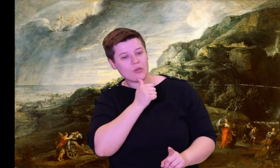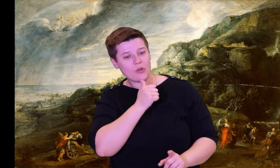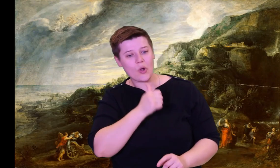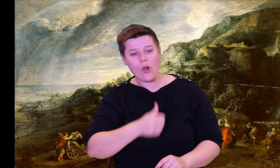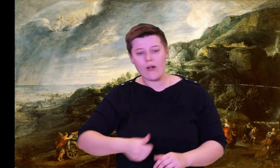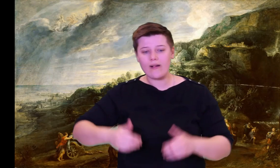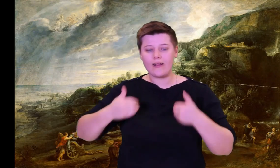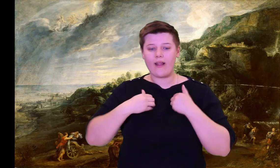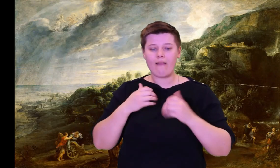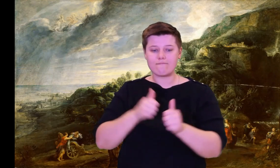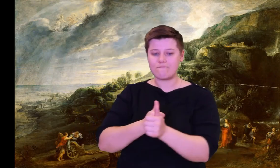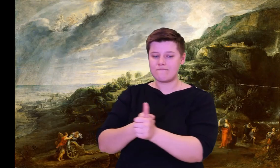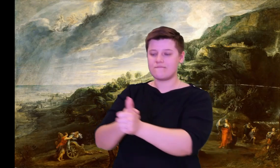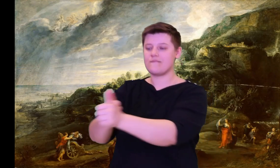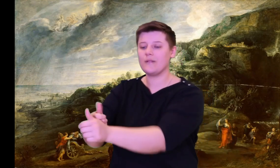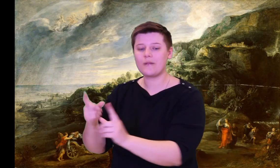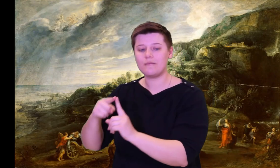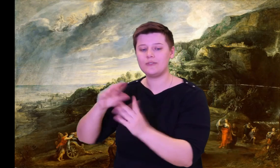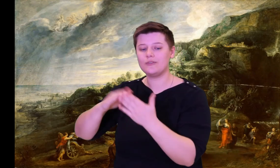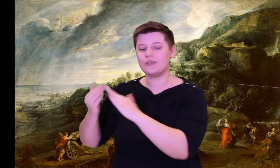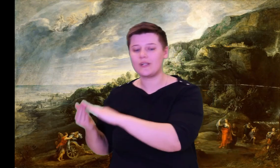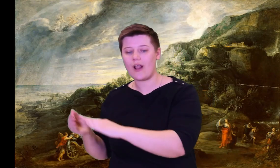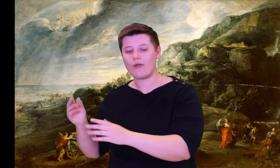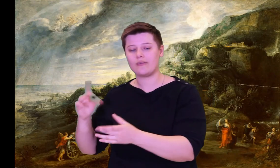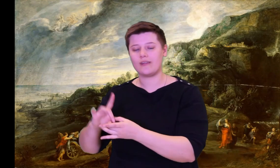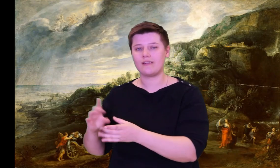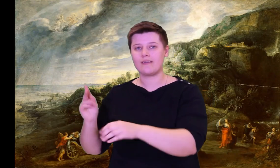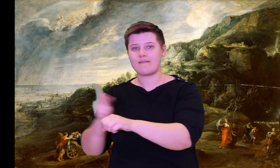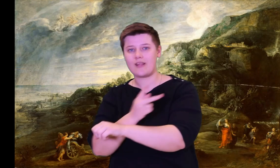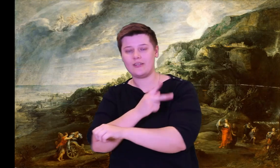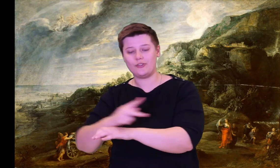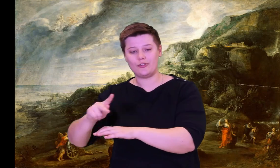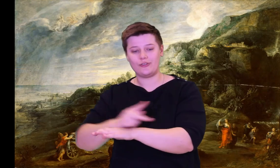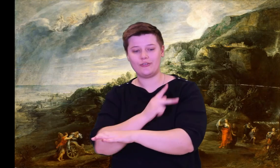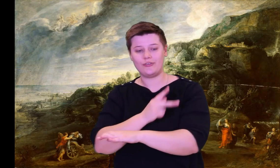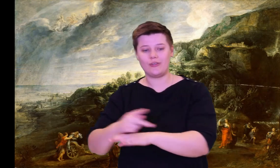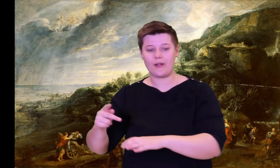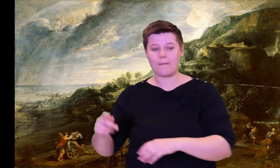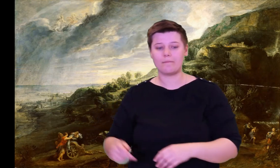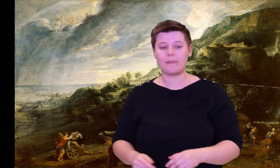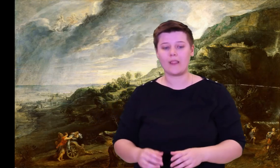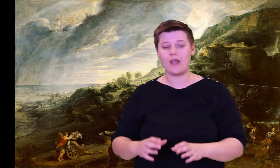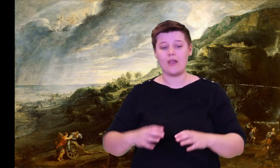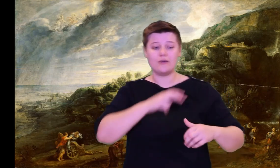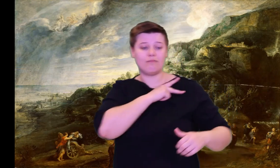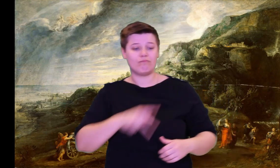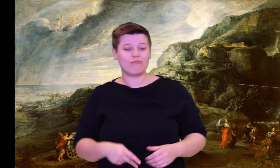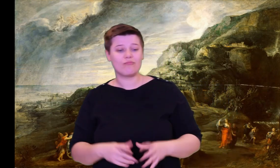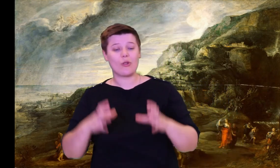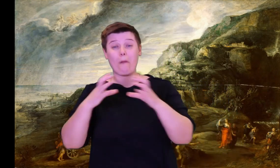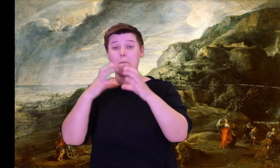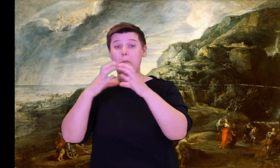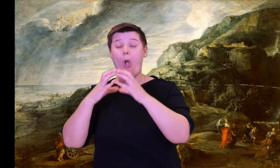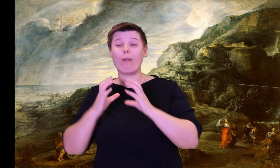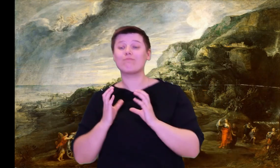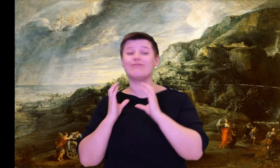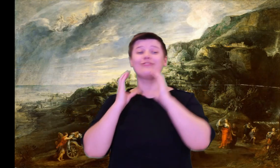the girls all started screaming, very loudly. Odysseus woke up, and thought things over.